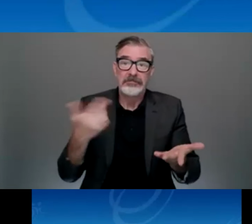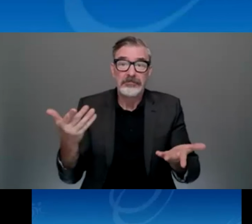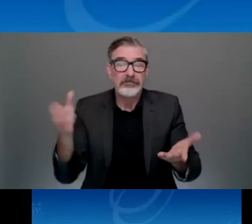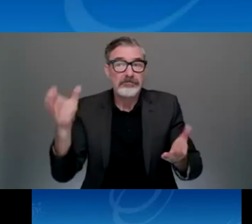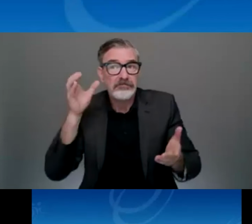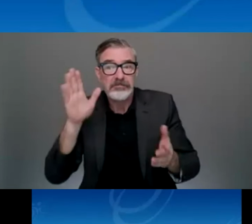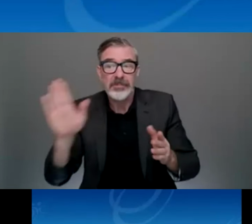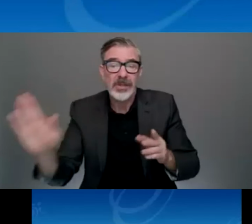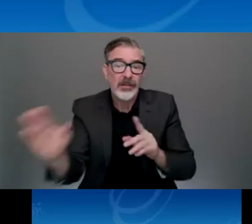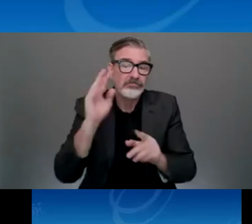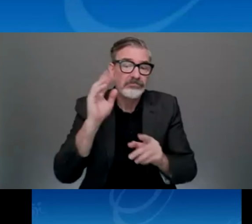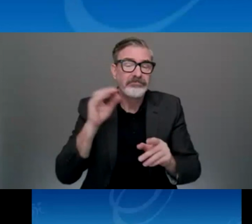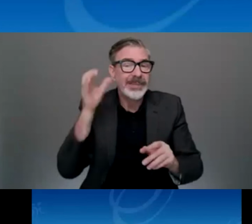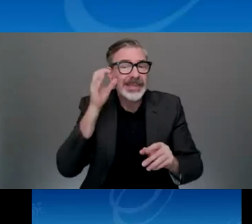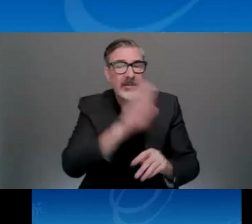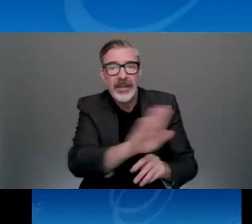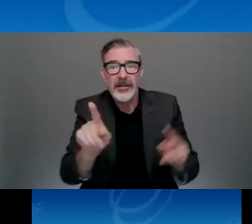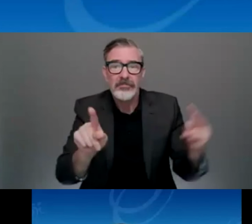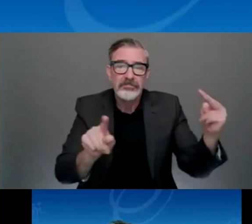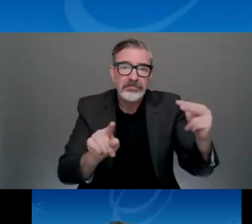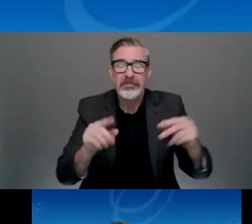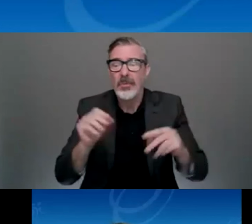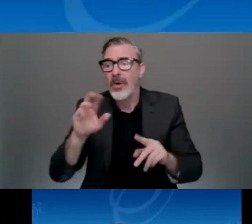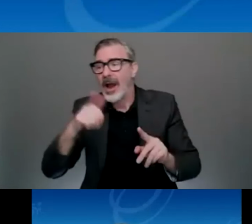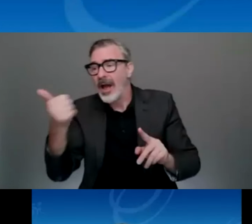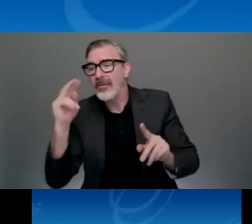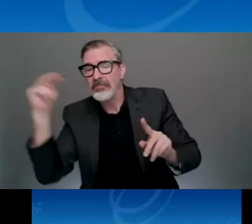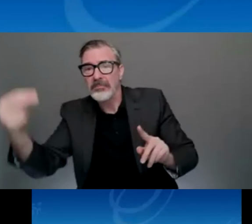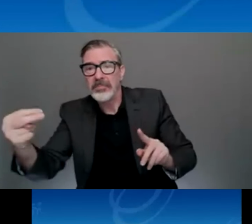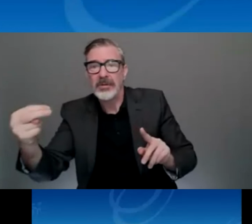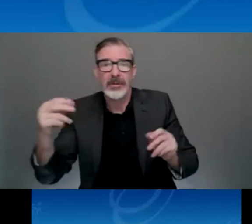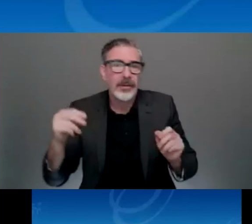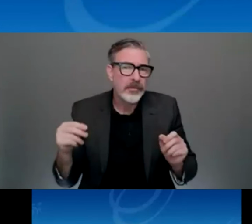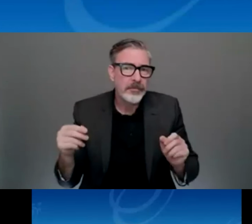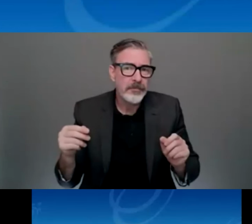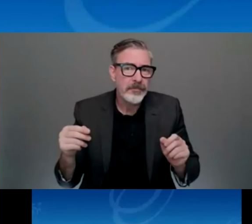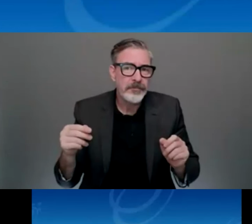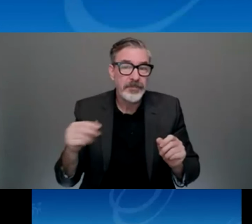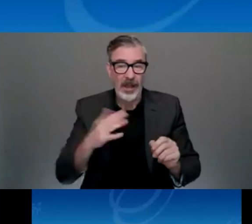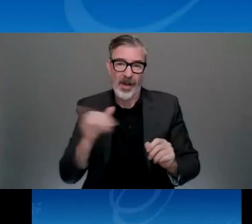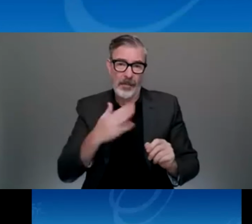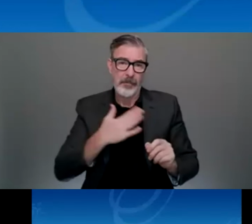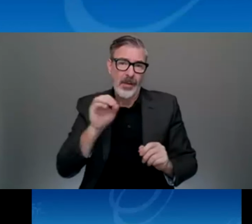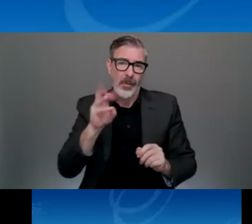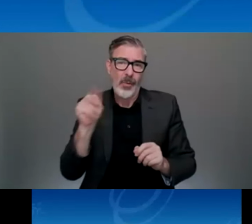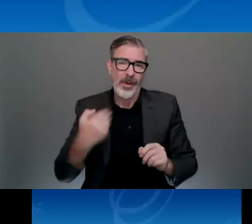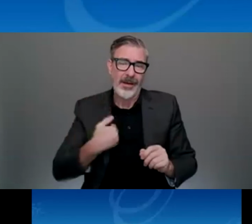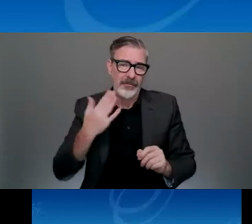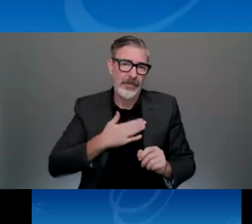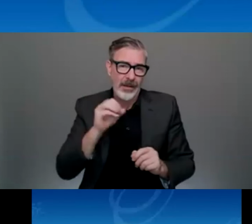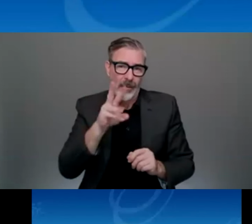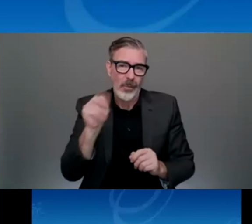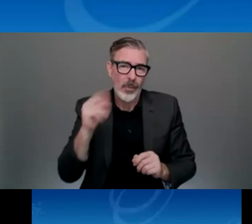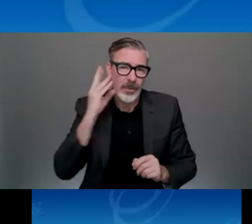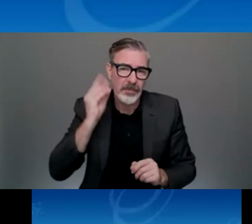lived experience or lack of experience, and with other identities. And so for me, it's constantly challenging. As someone personally,